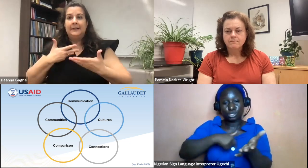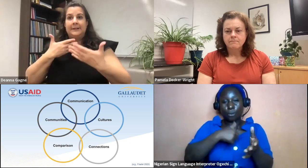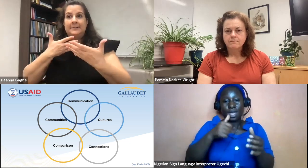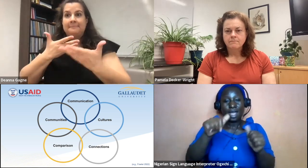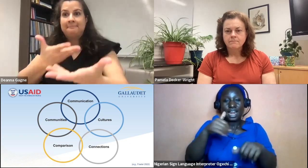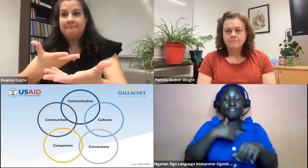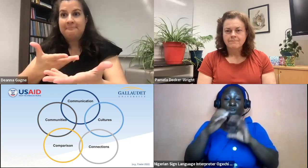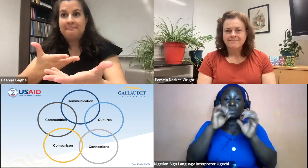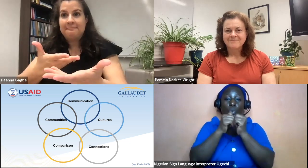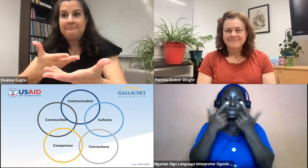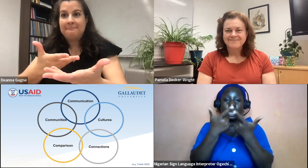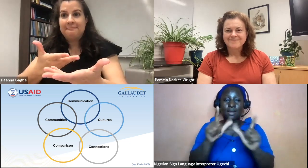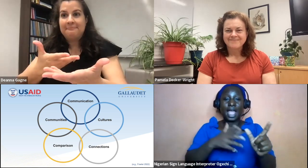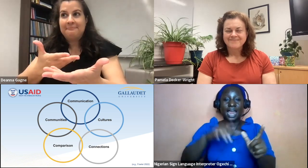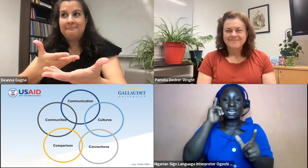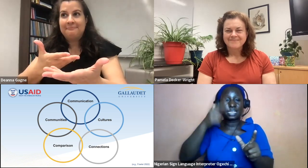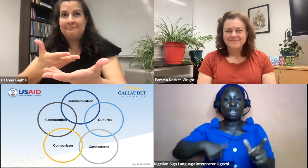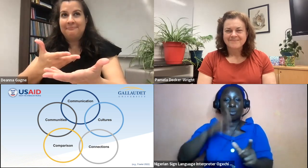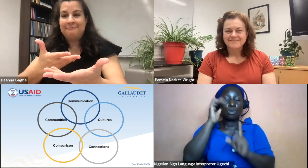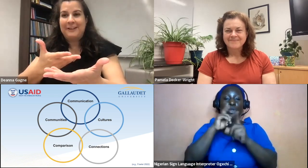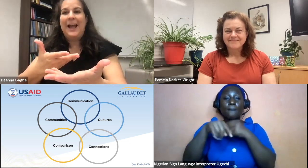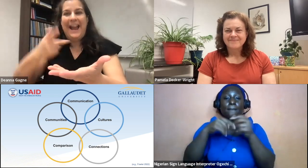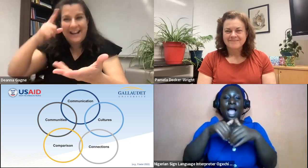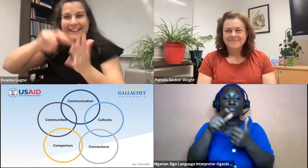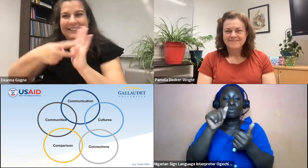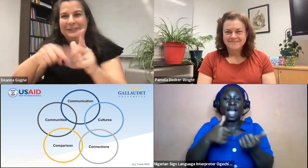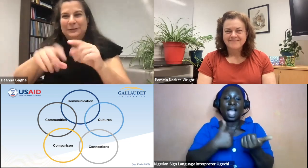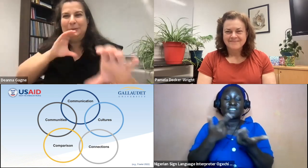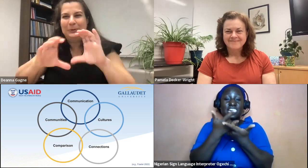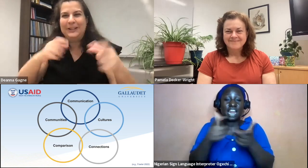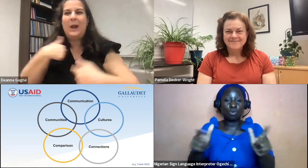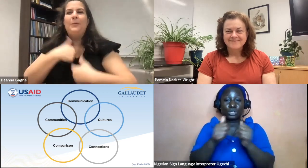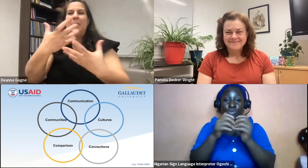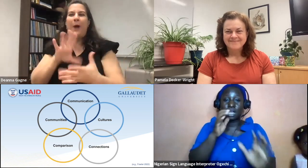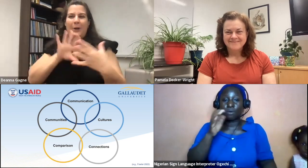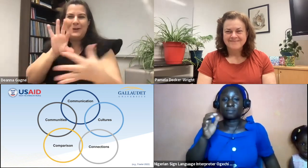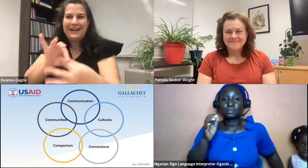we use language as a part of our humanness in order to communicate with others.